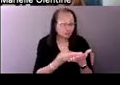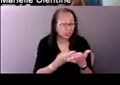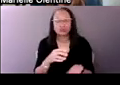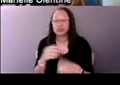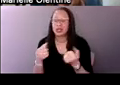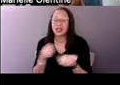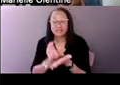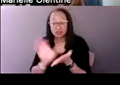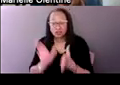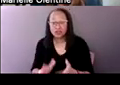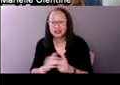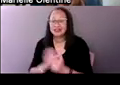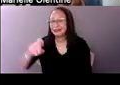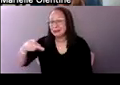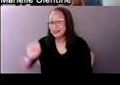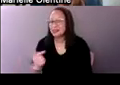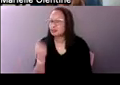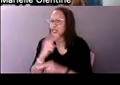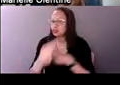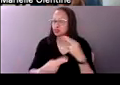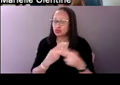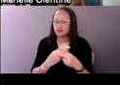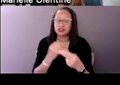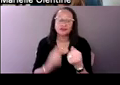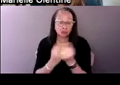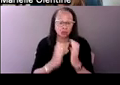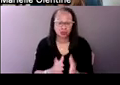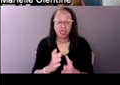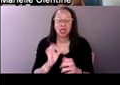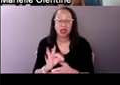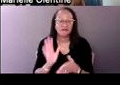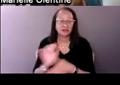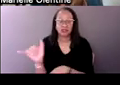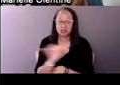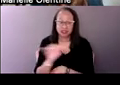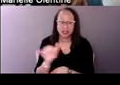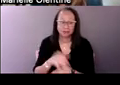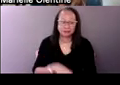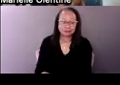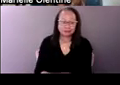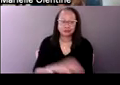comp went to, and that will give you a lot of information about what festivals are interested in